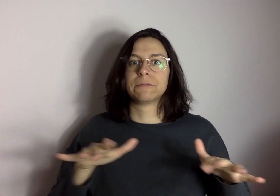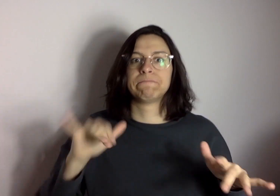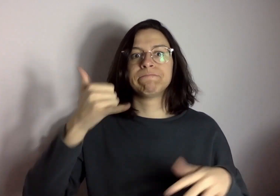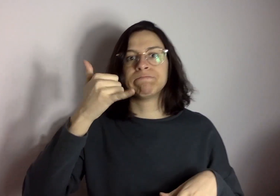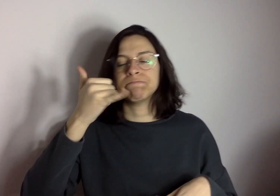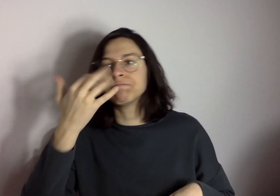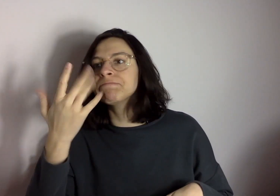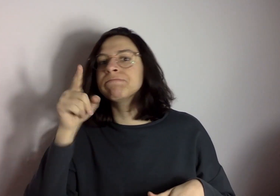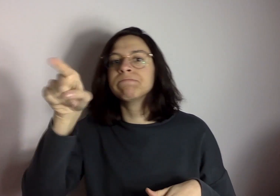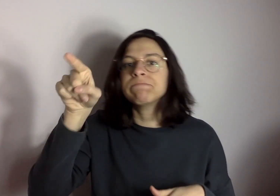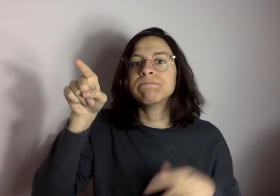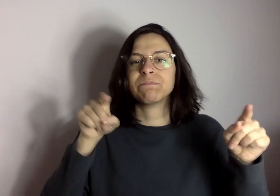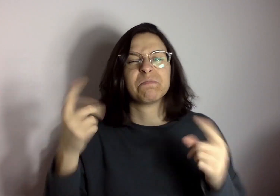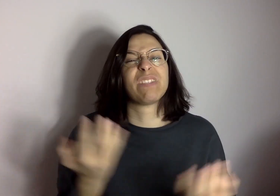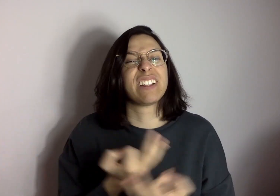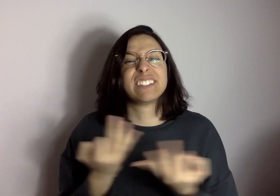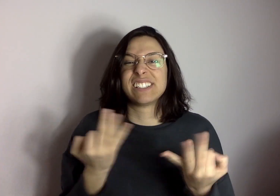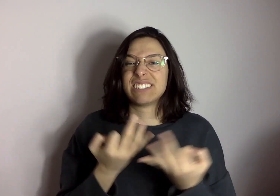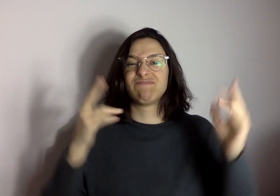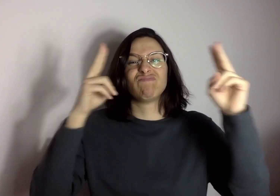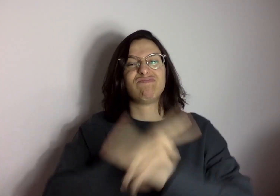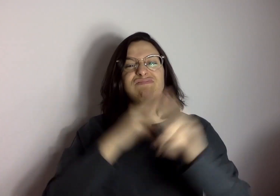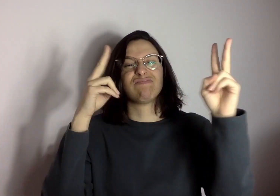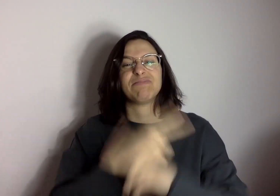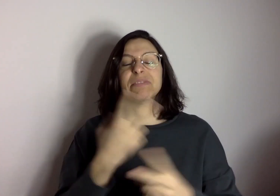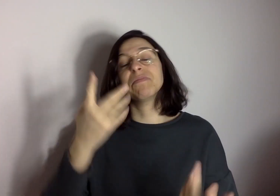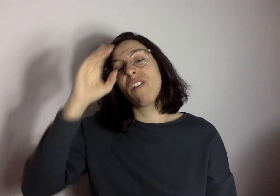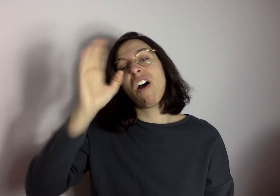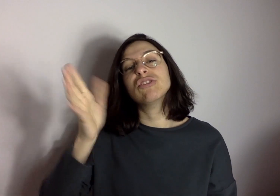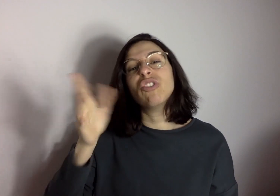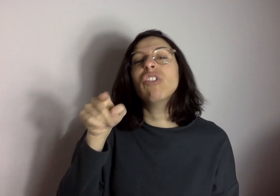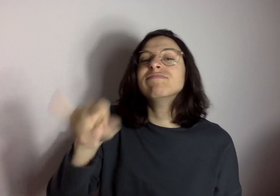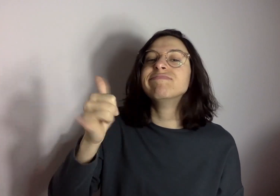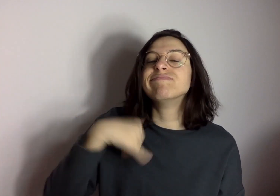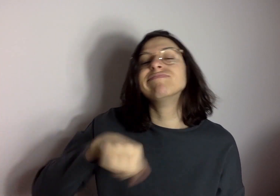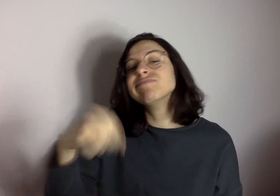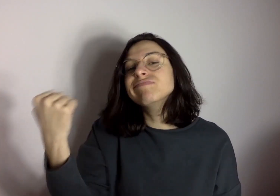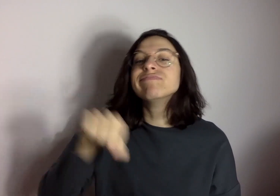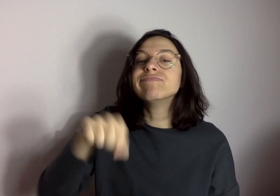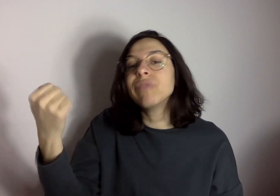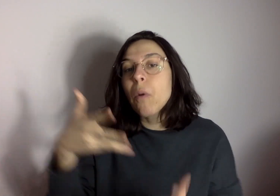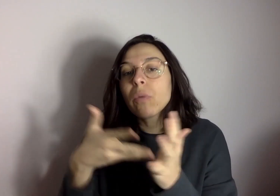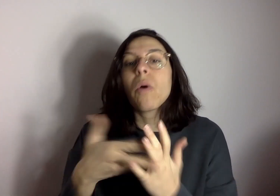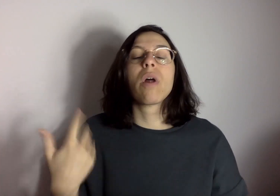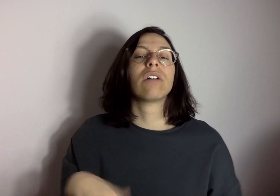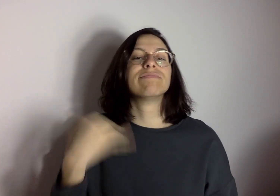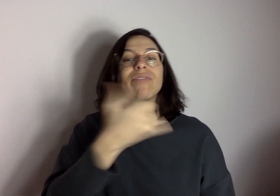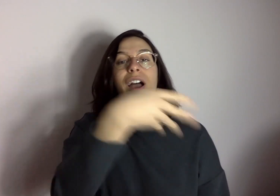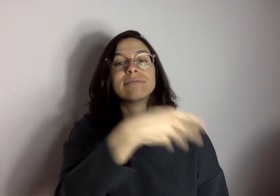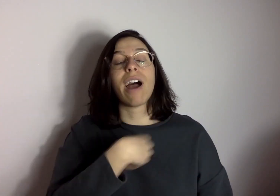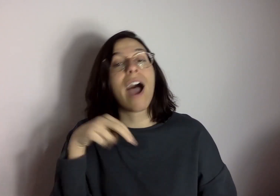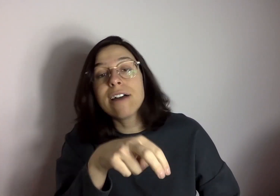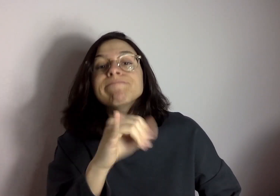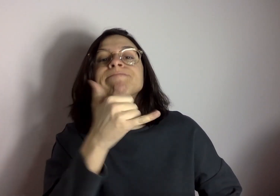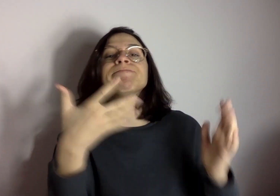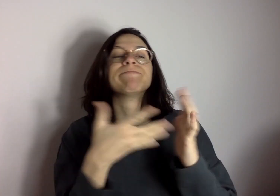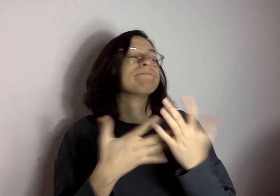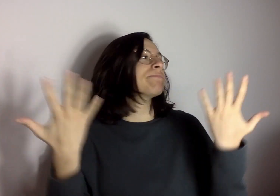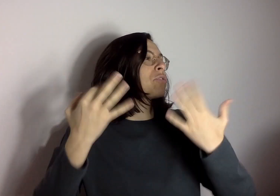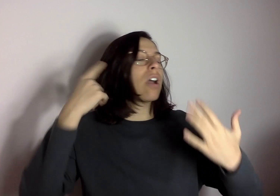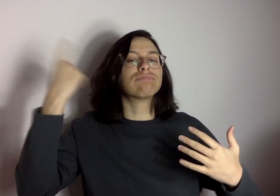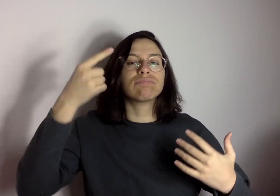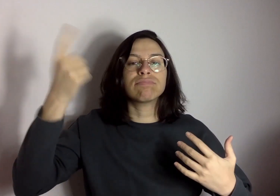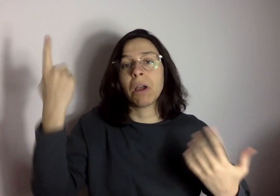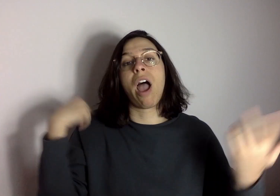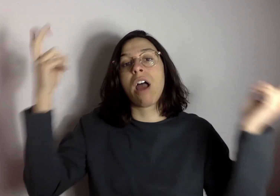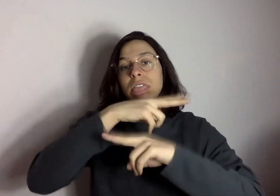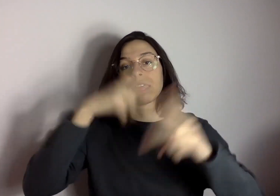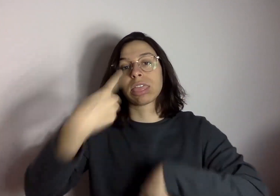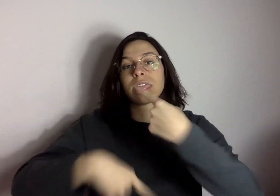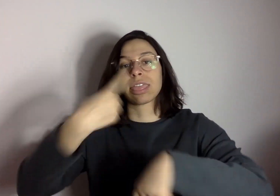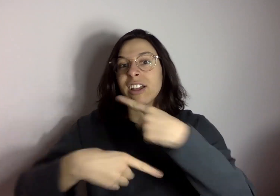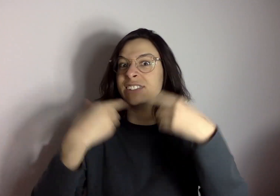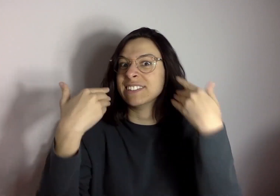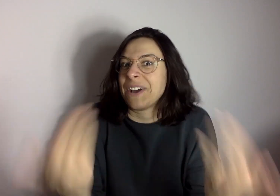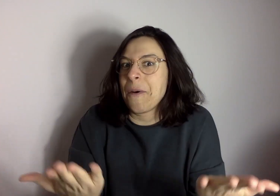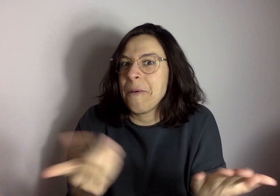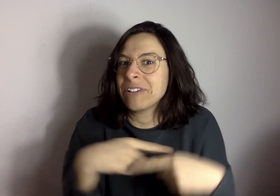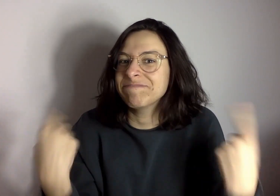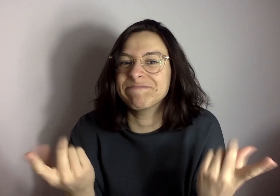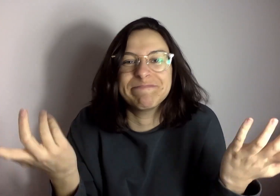I naturally do these things....not new for me. I control the water and look very carefully.